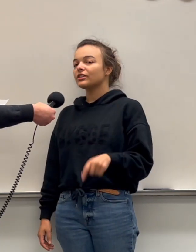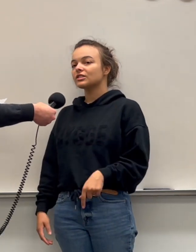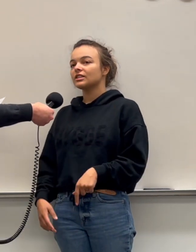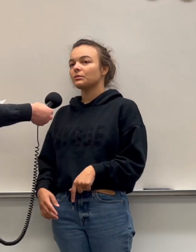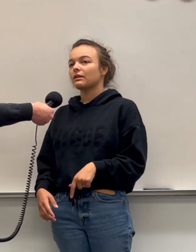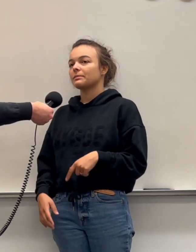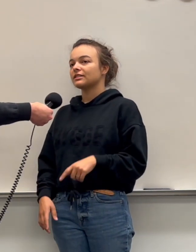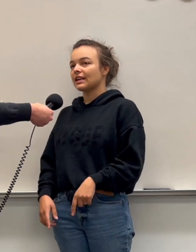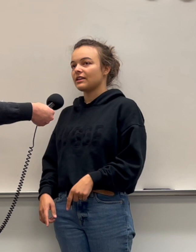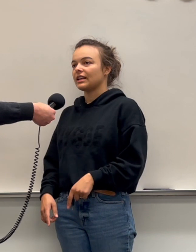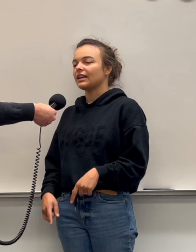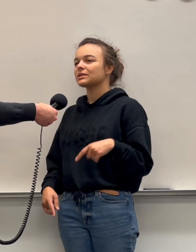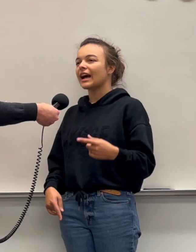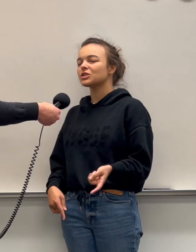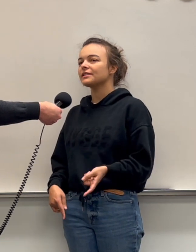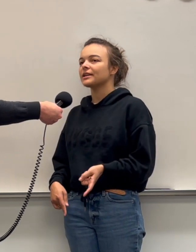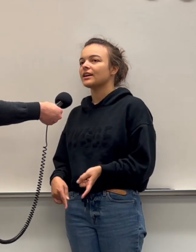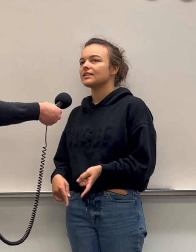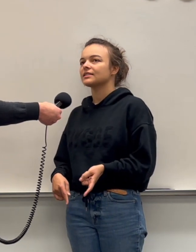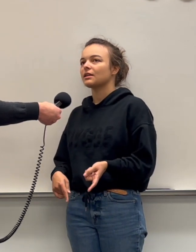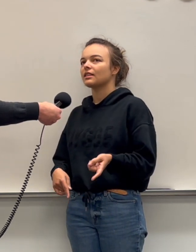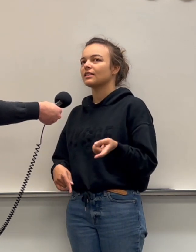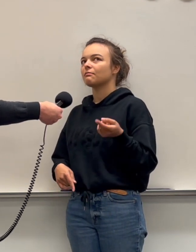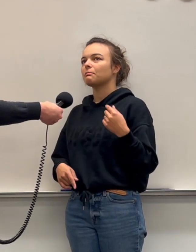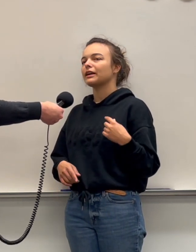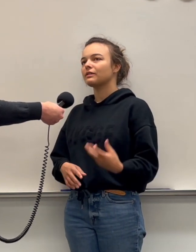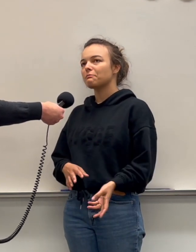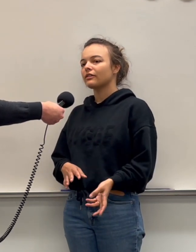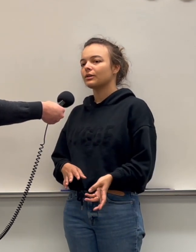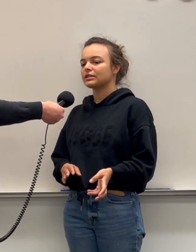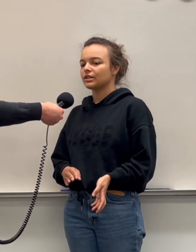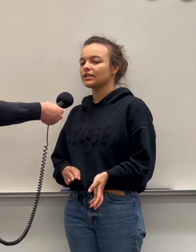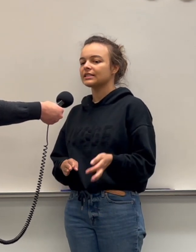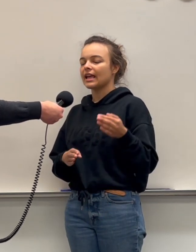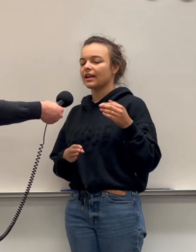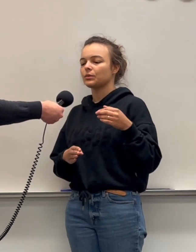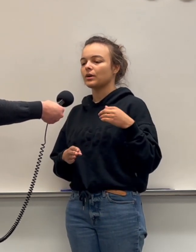I first learned it when I was about seven it was actually because my grandmother was a nurse and